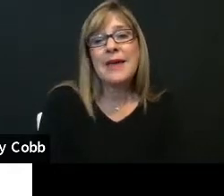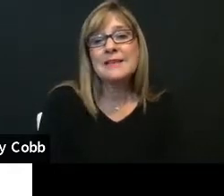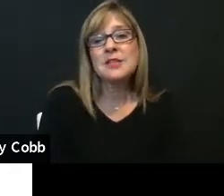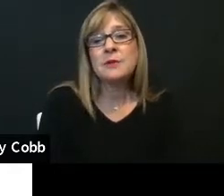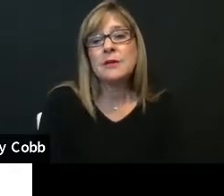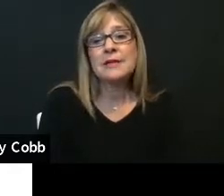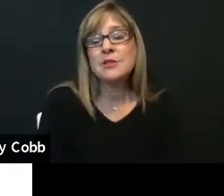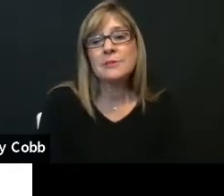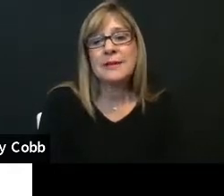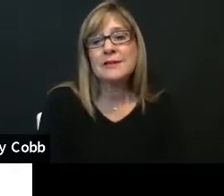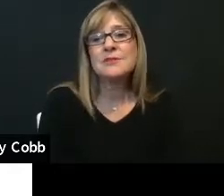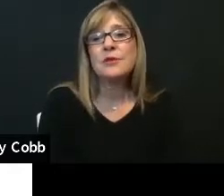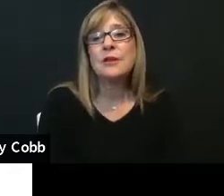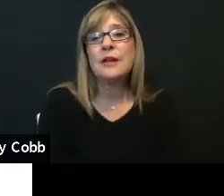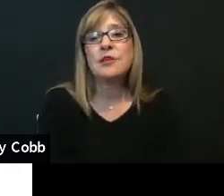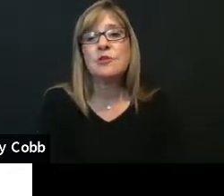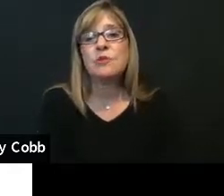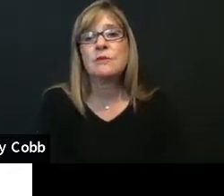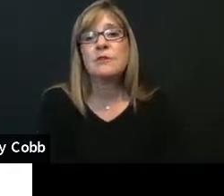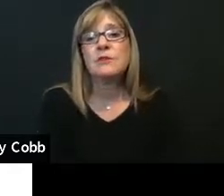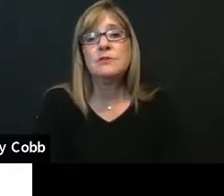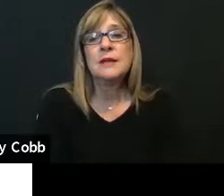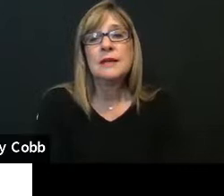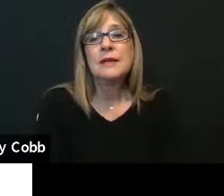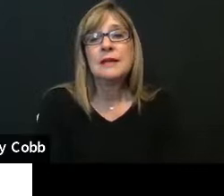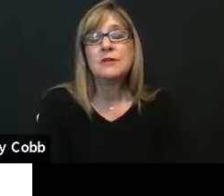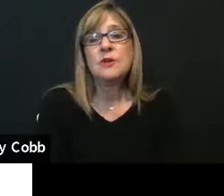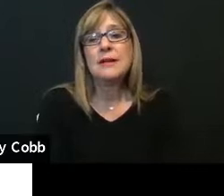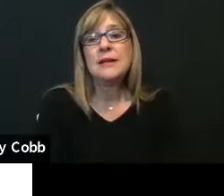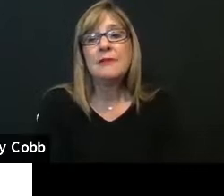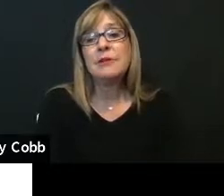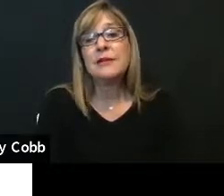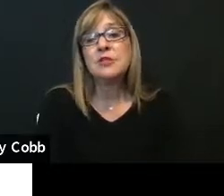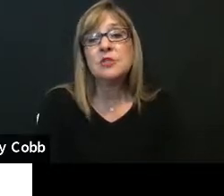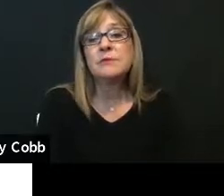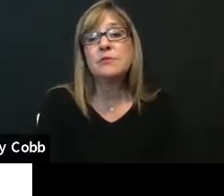as community interpreting so a lot of the youth were confused and trying to have relationships